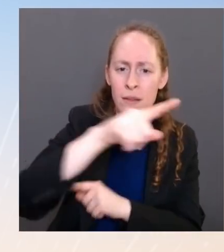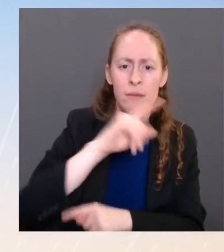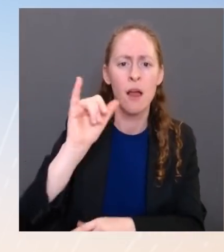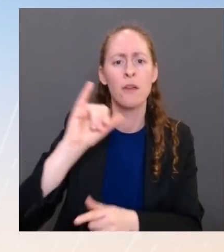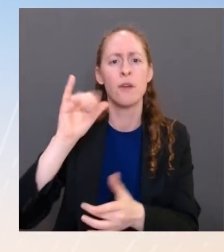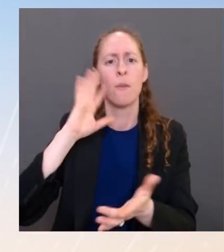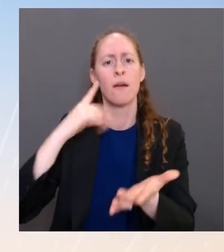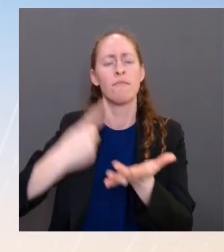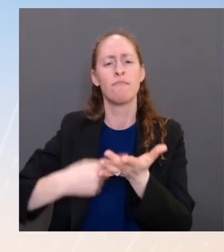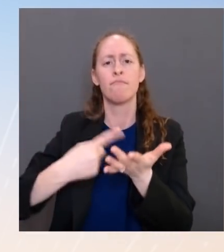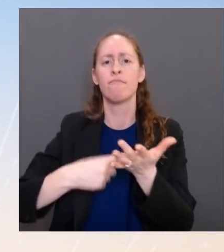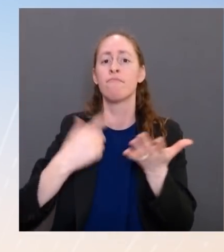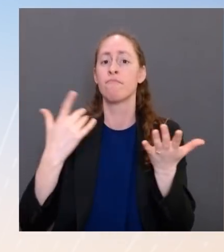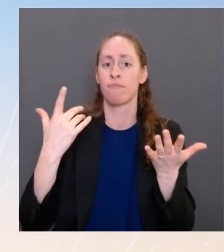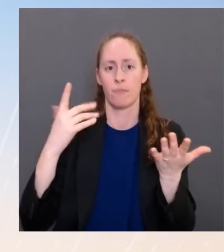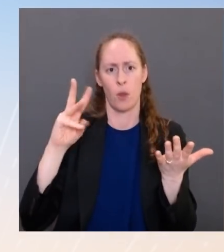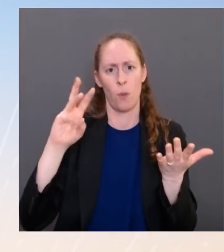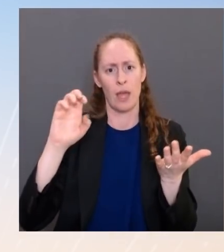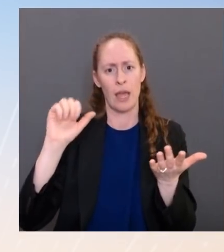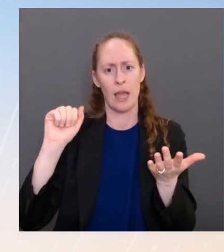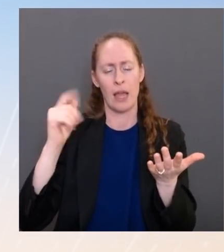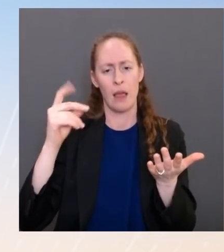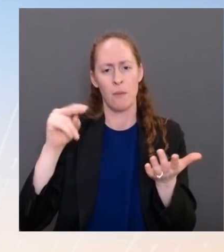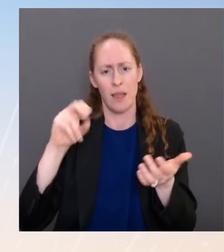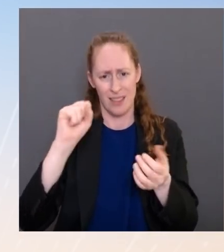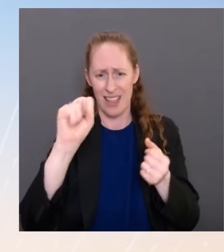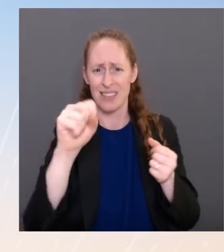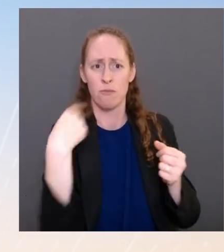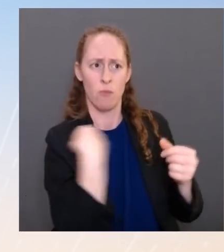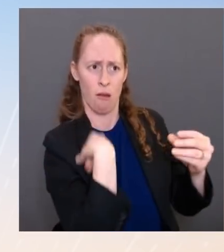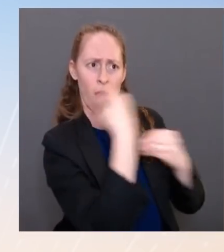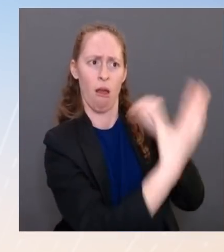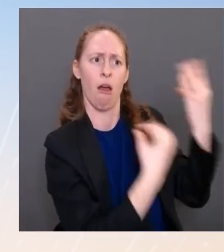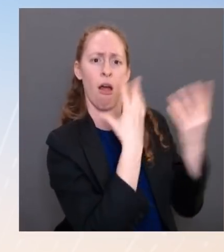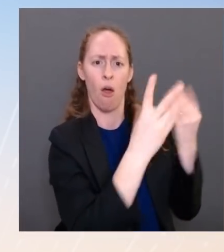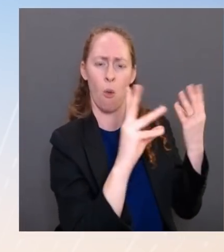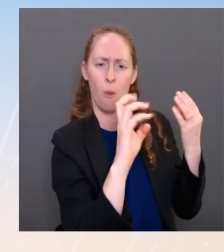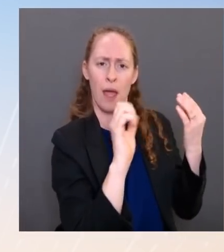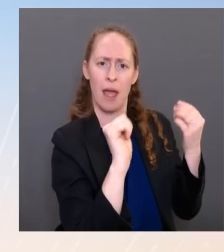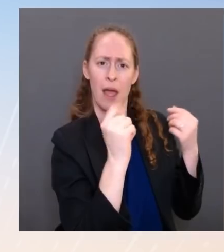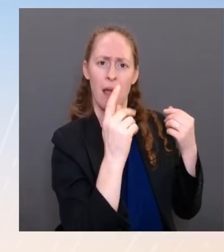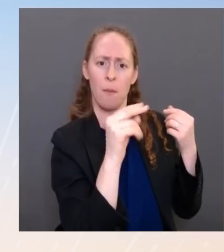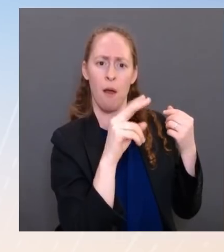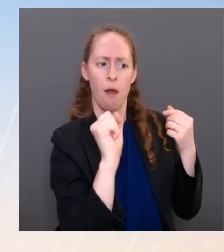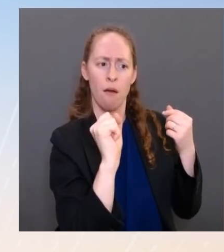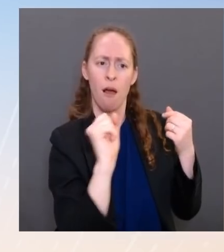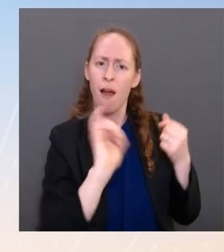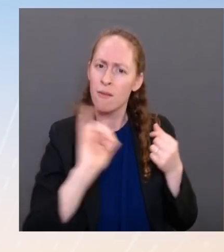and what can we do more to produce more. So that's what those remarks will be more about. I have not yet looked at the remarks he will give